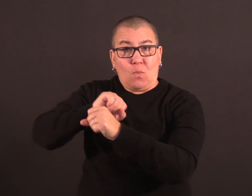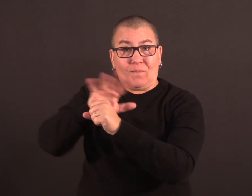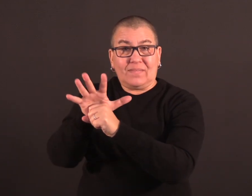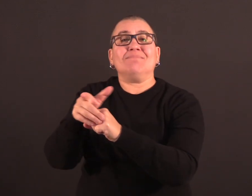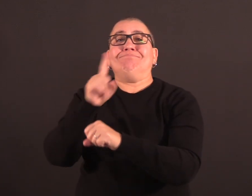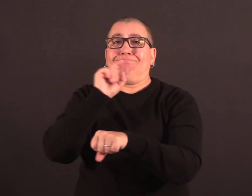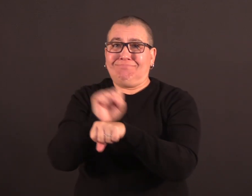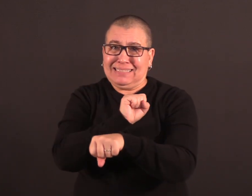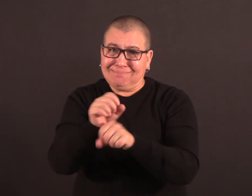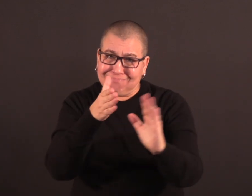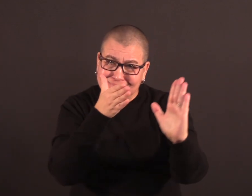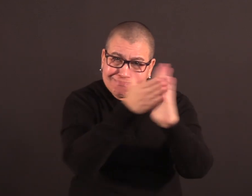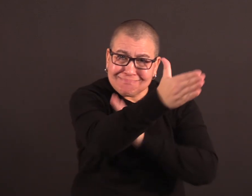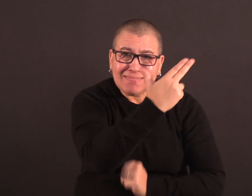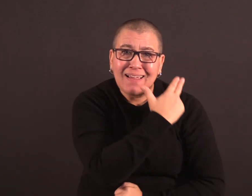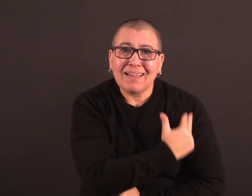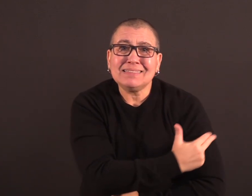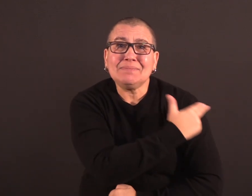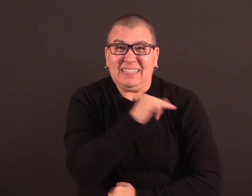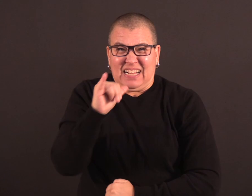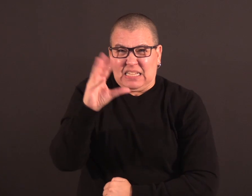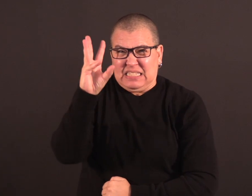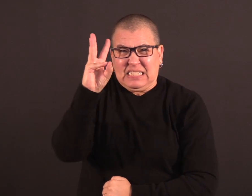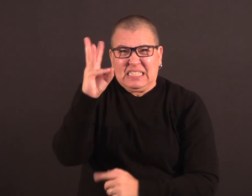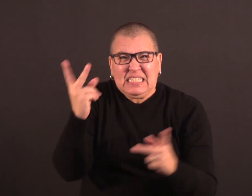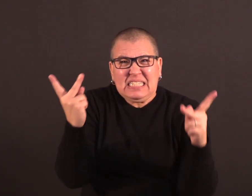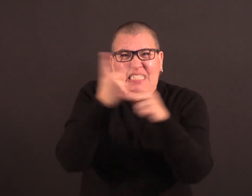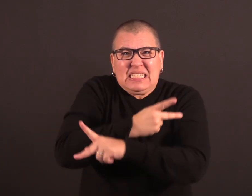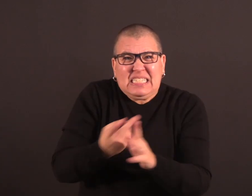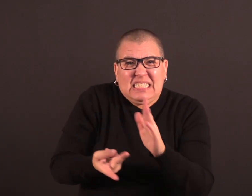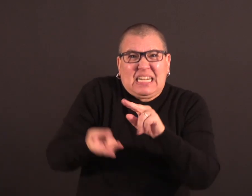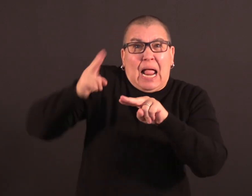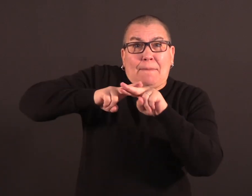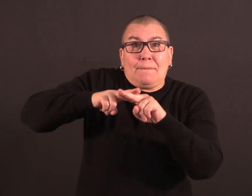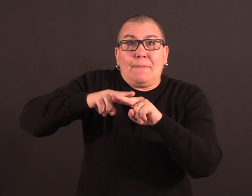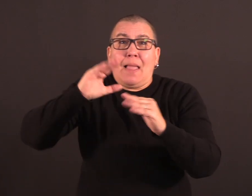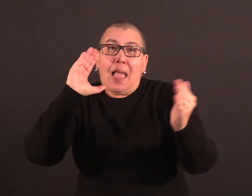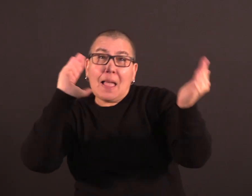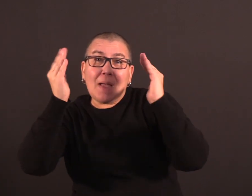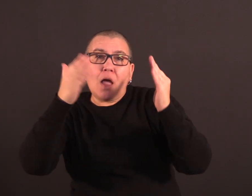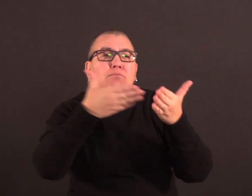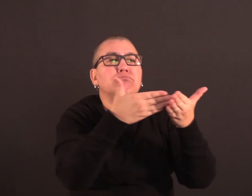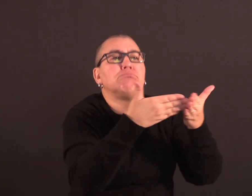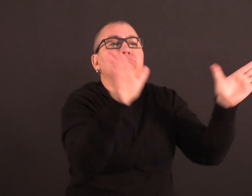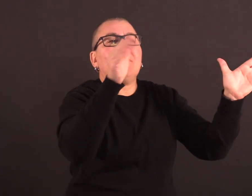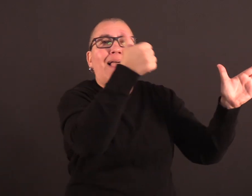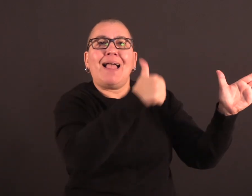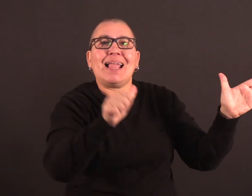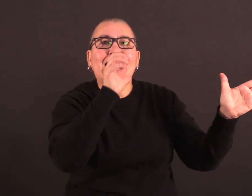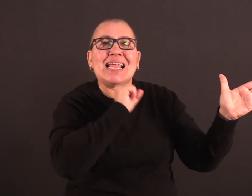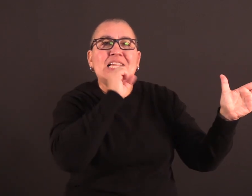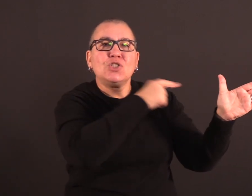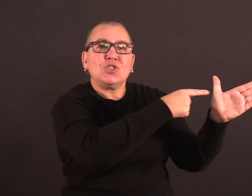rate of the general population in Minnesota and similar to the rates for that age group